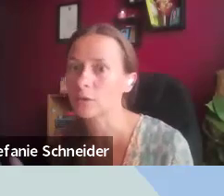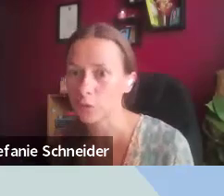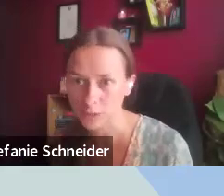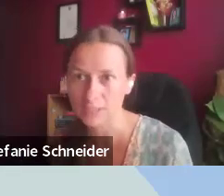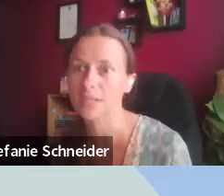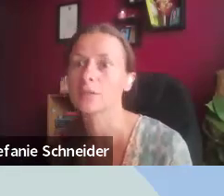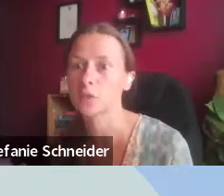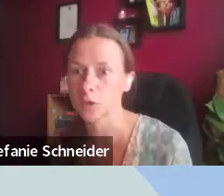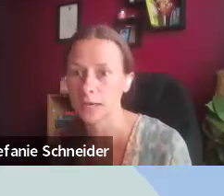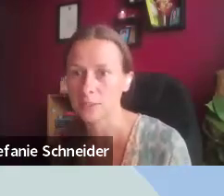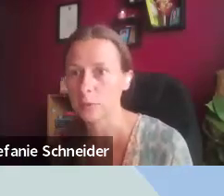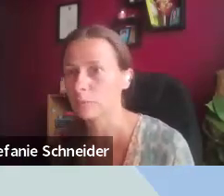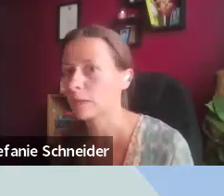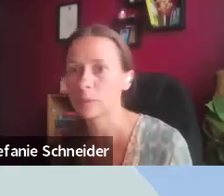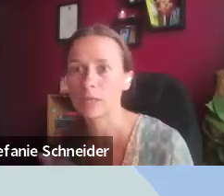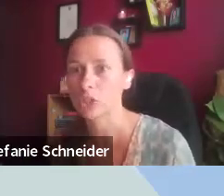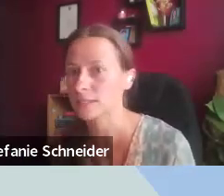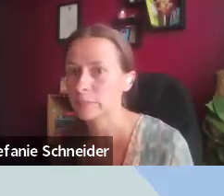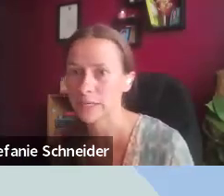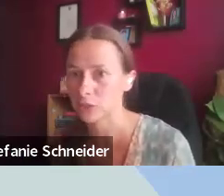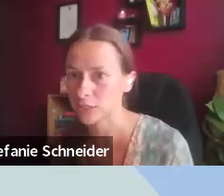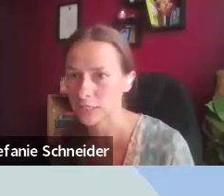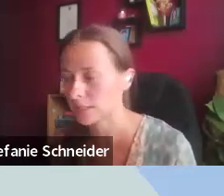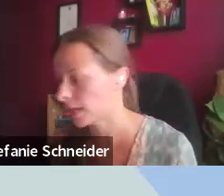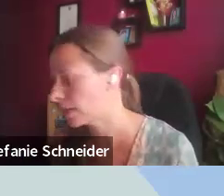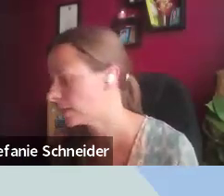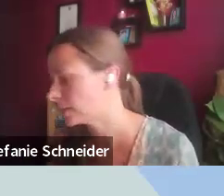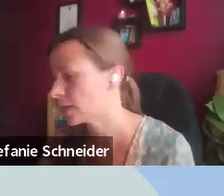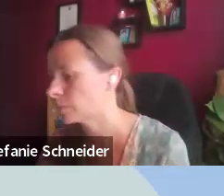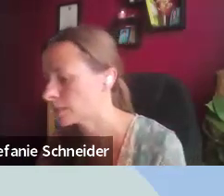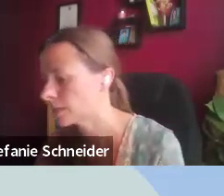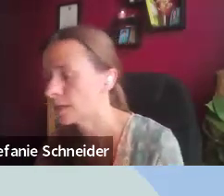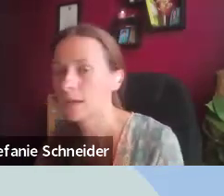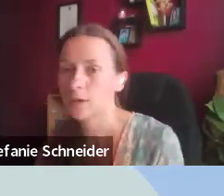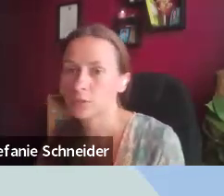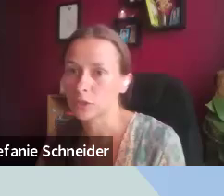I mean that of course these are circulated but it might be much less embedded, just in the time that